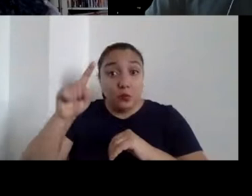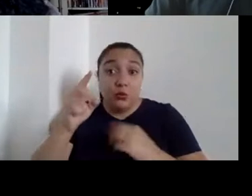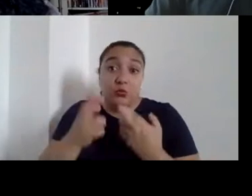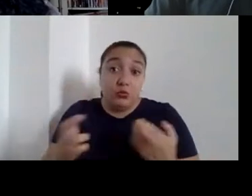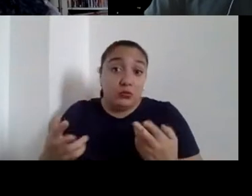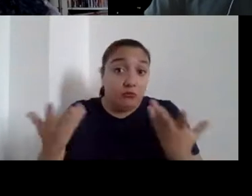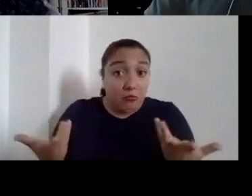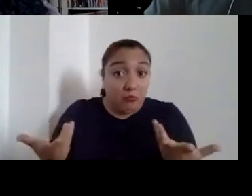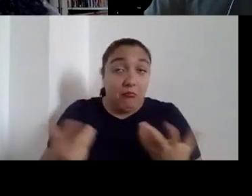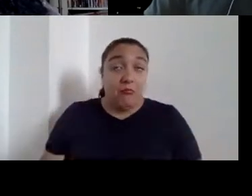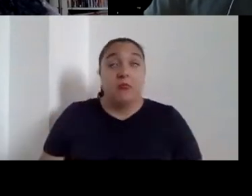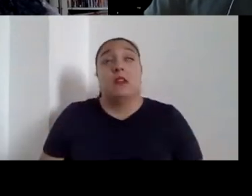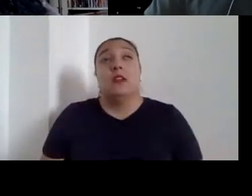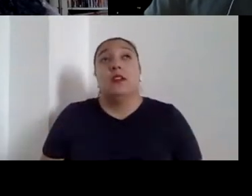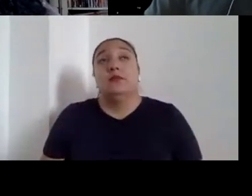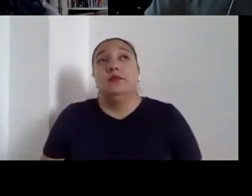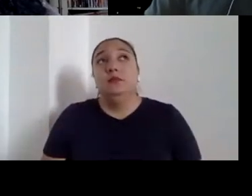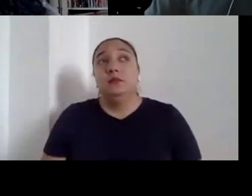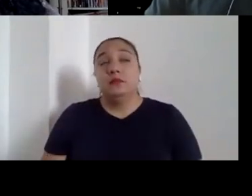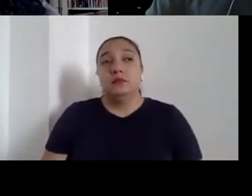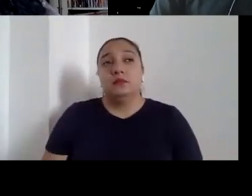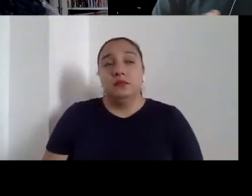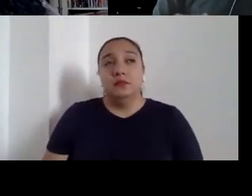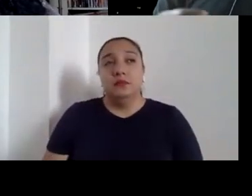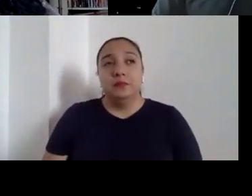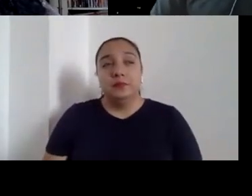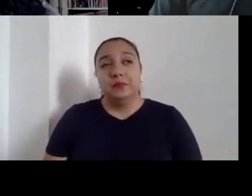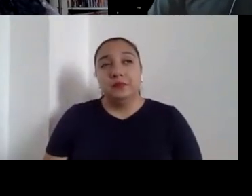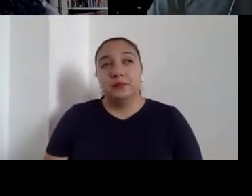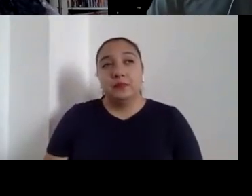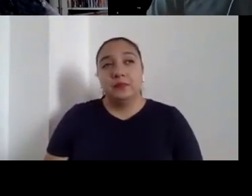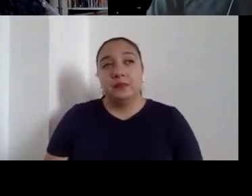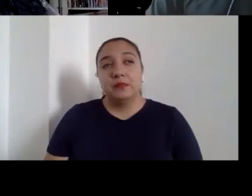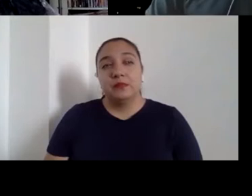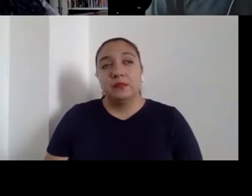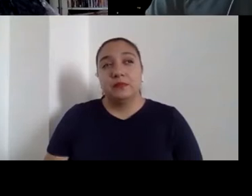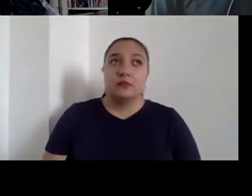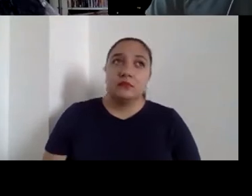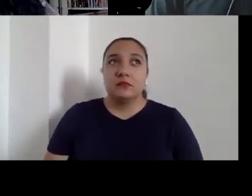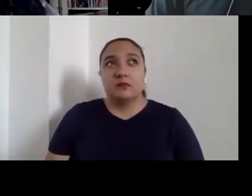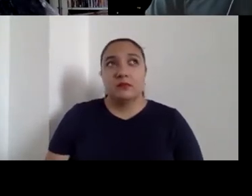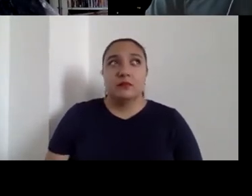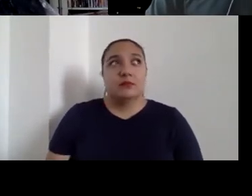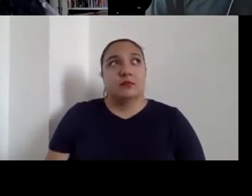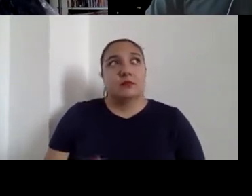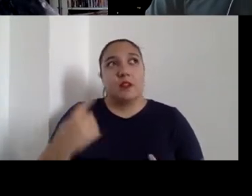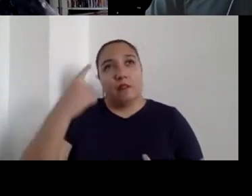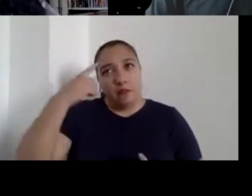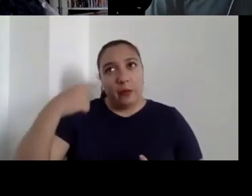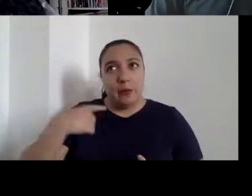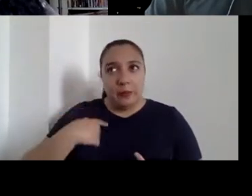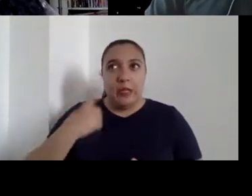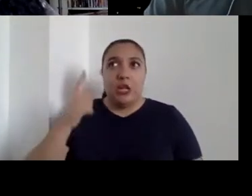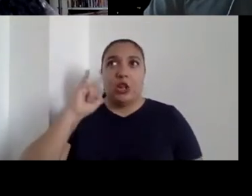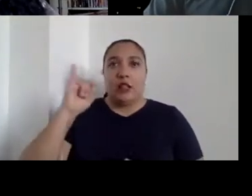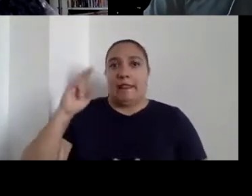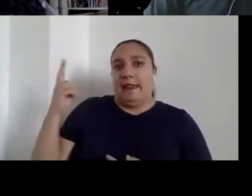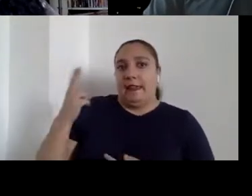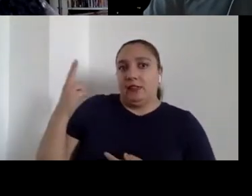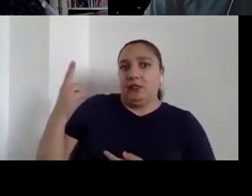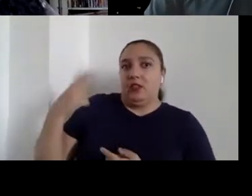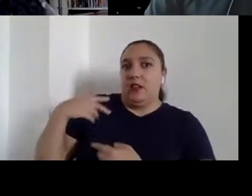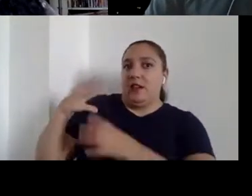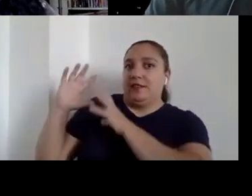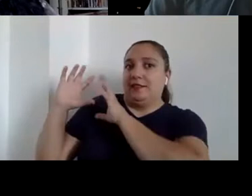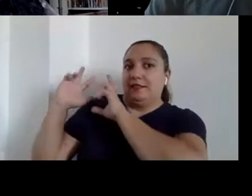something for me about repairing history through this digital future. I think that is kind